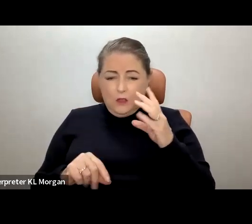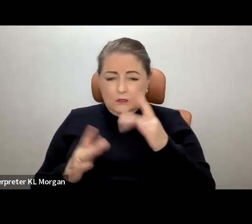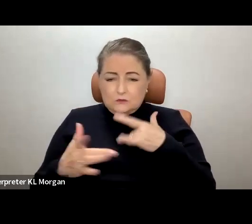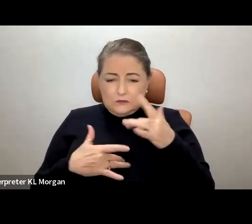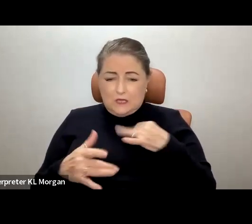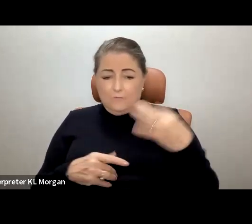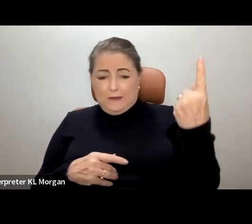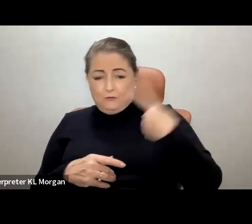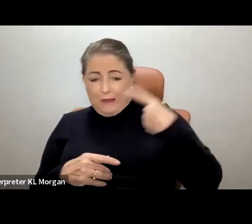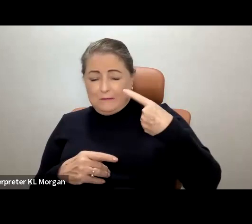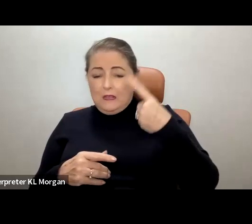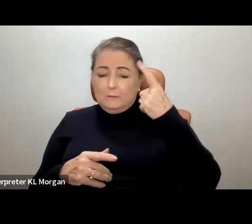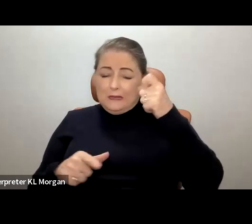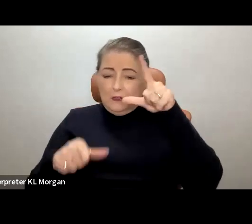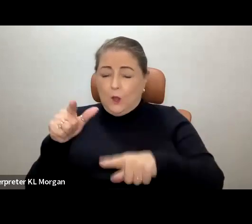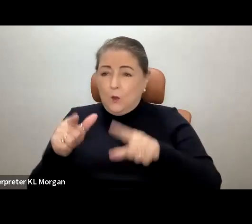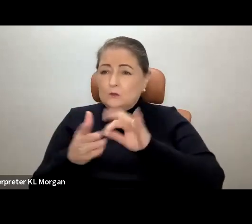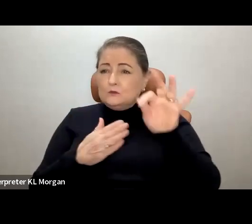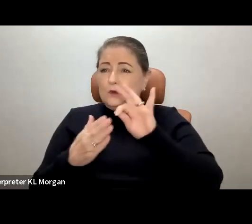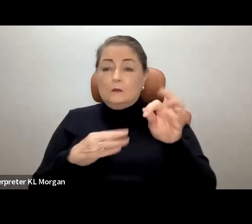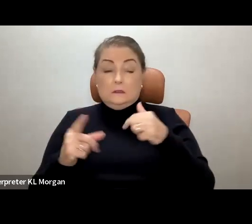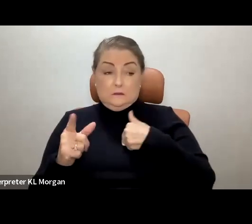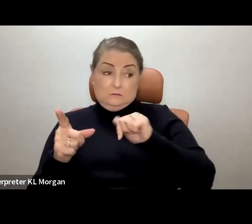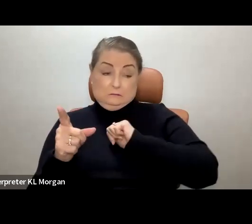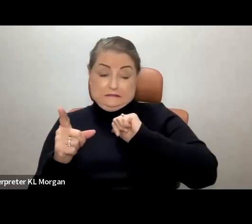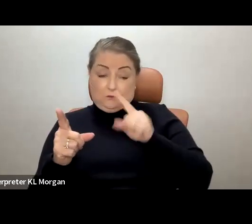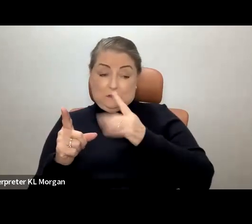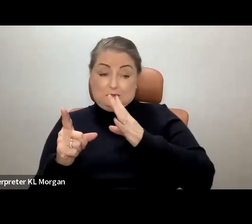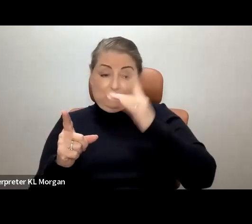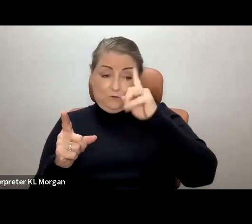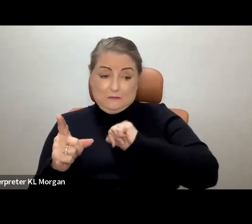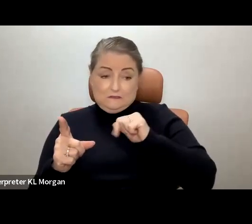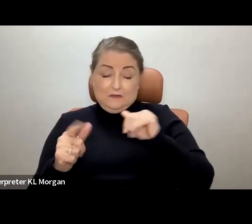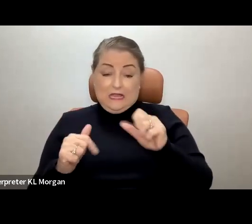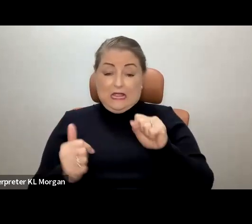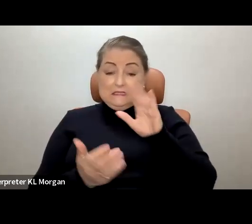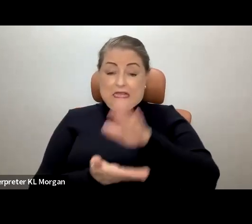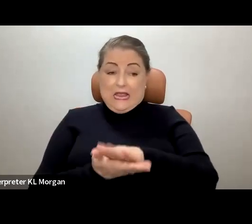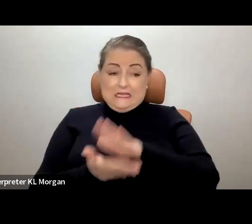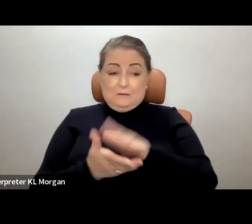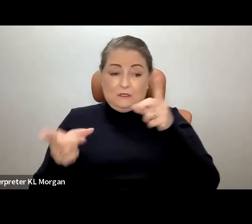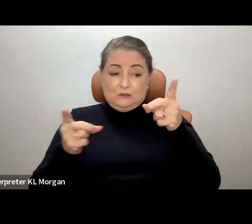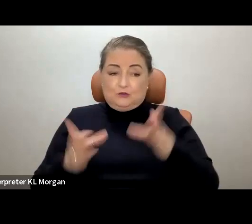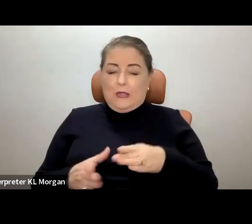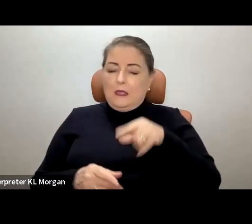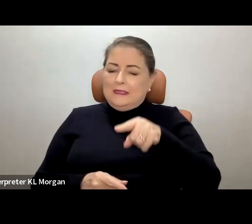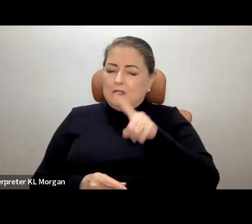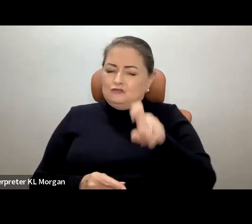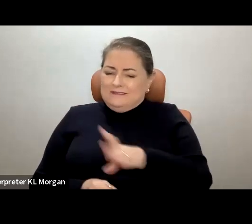[Andrew Marcum] Well, I mean, I can only speak for myself as an academic director. These things should never ever be punitive for